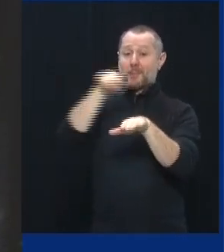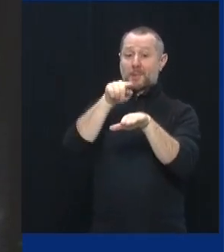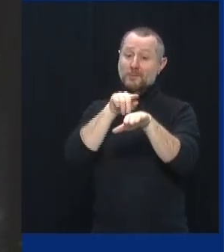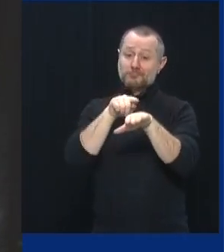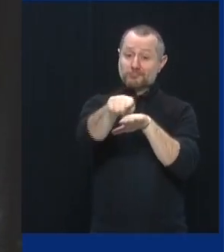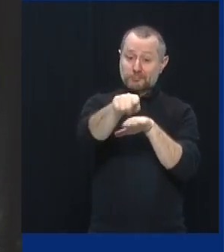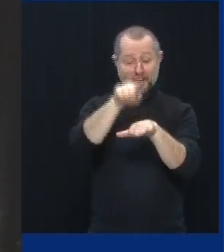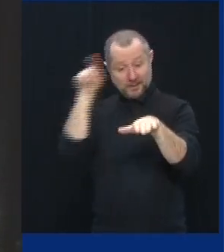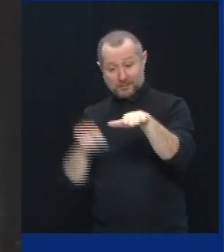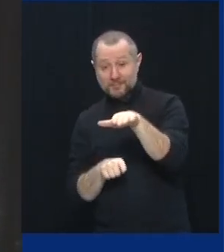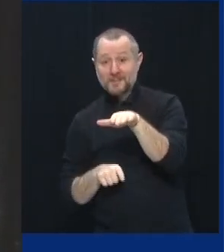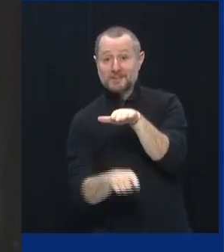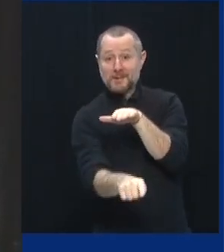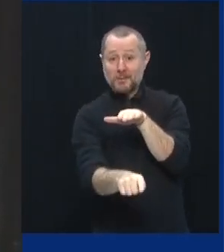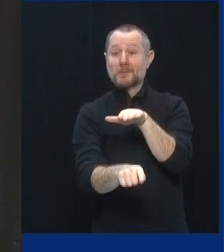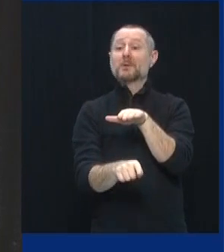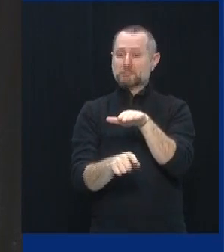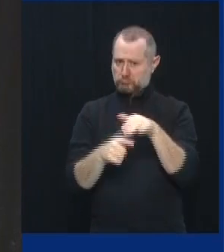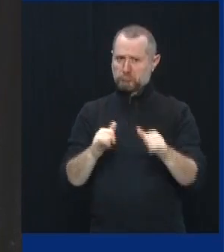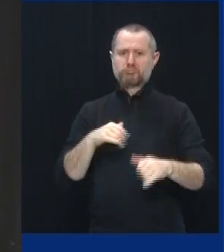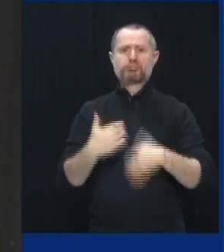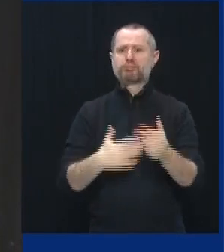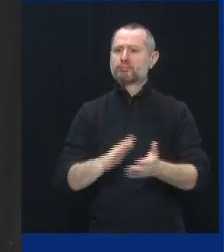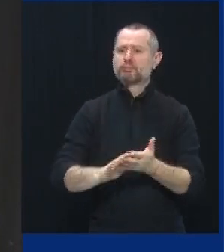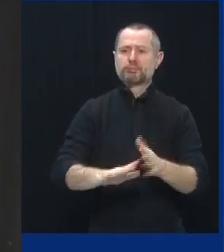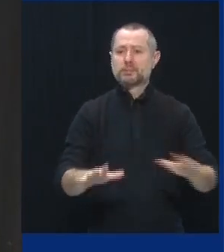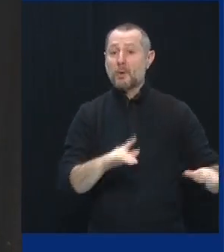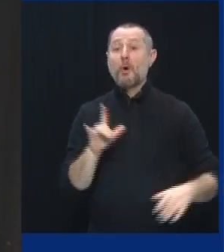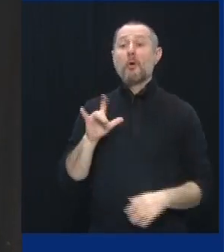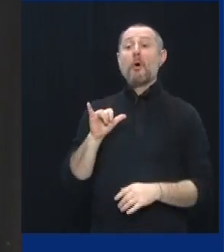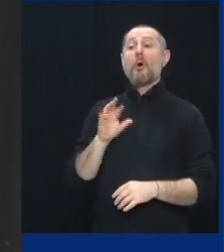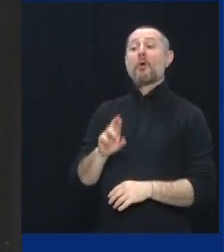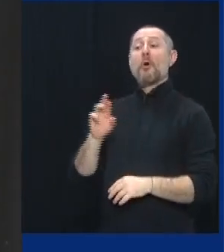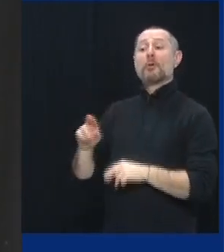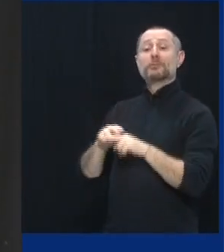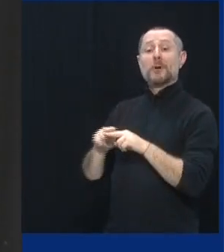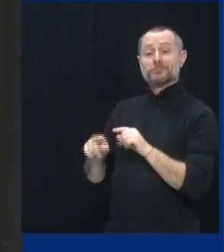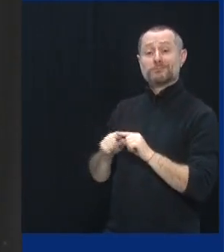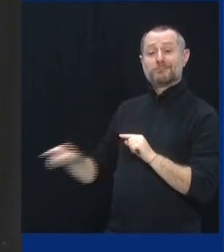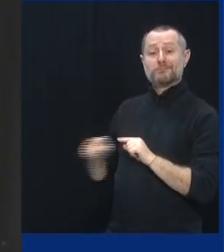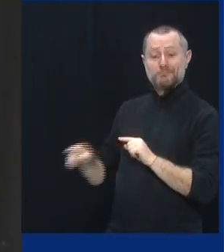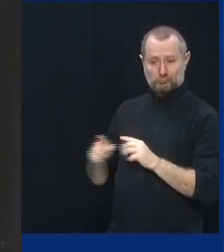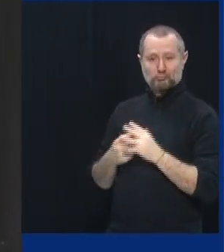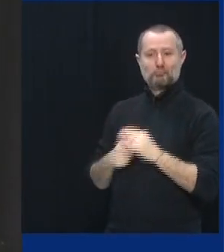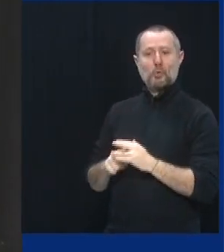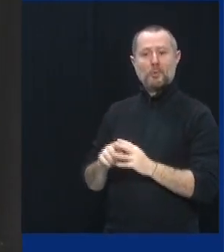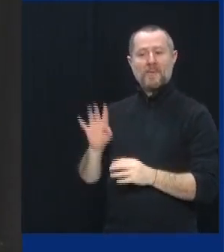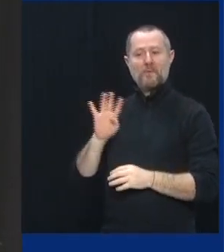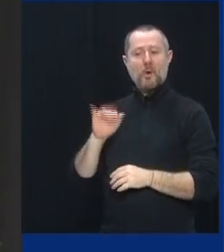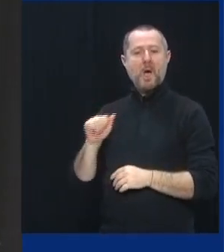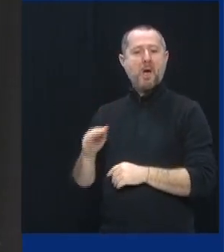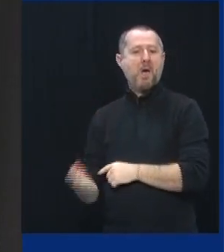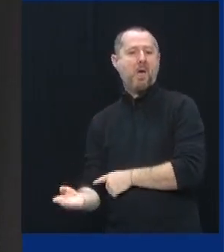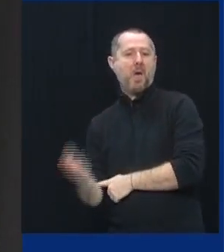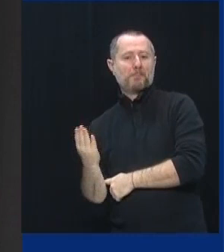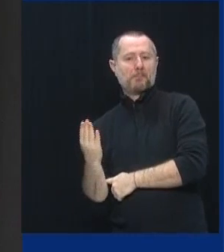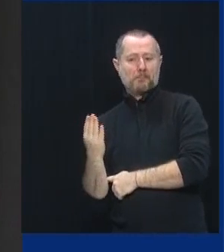THANKS TO THEIR EFFORTS WE'RE ABLE TO RESTORE SUBWAY SERVICE 5:00 THIS MORNING WITH RESIDUAL DELAYS.